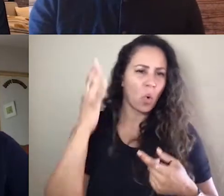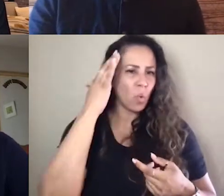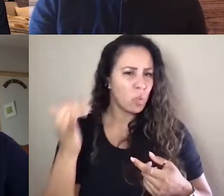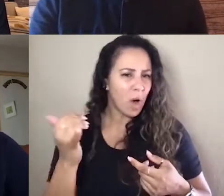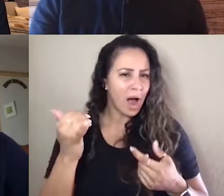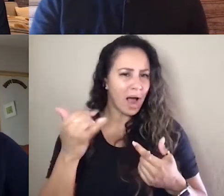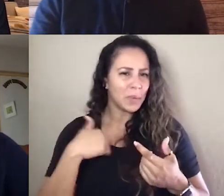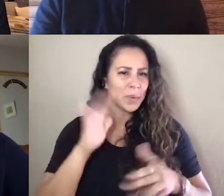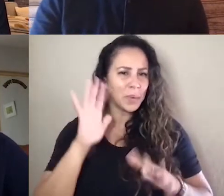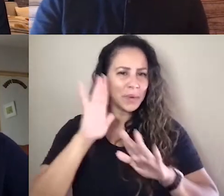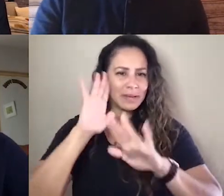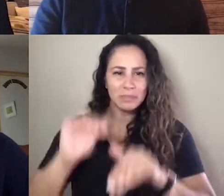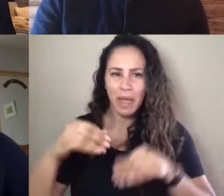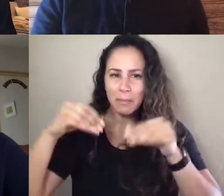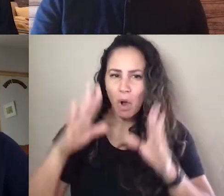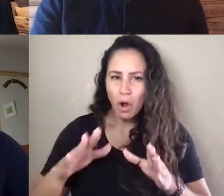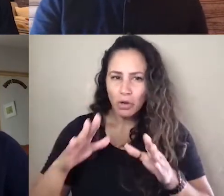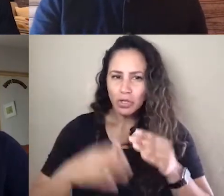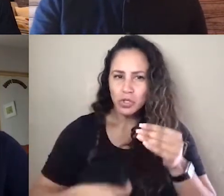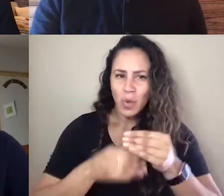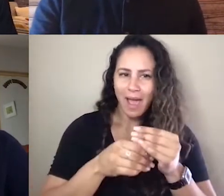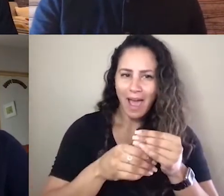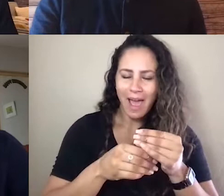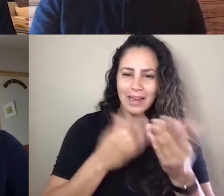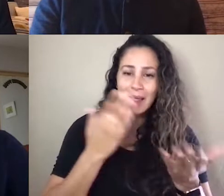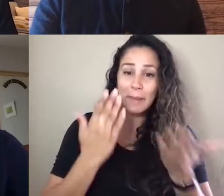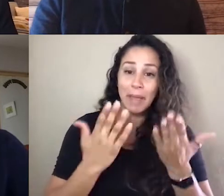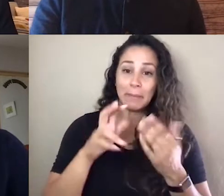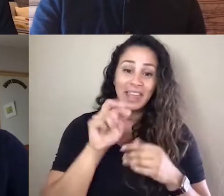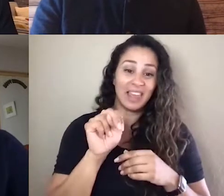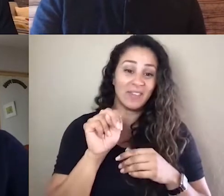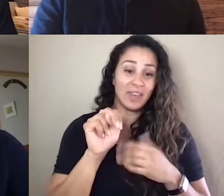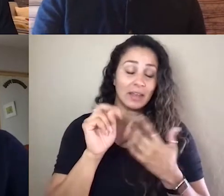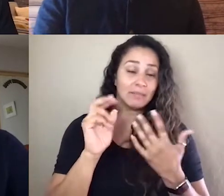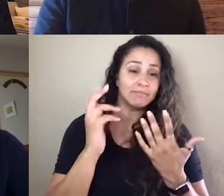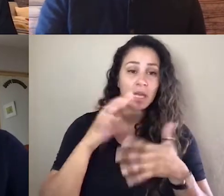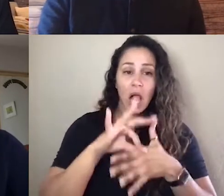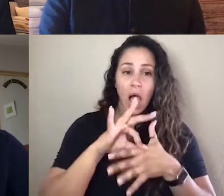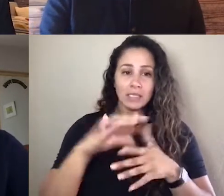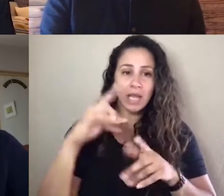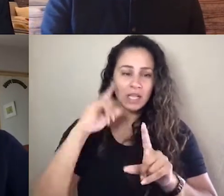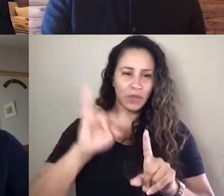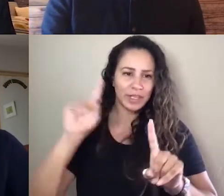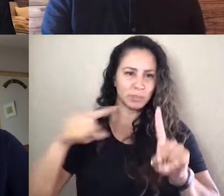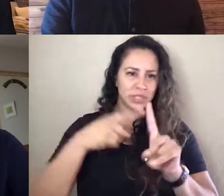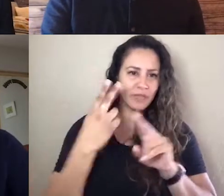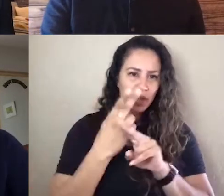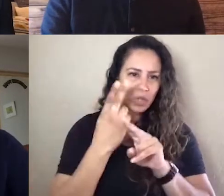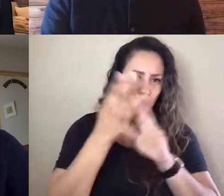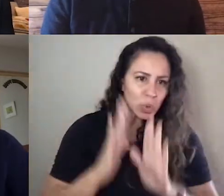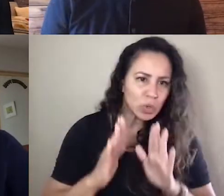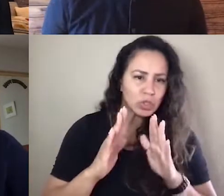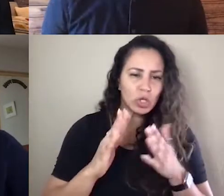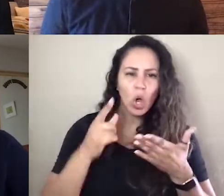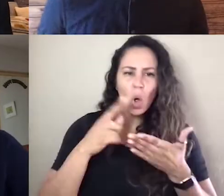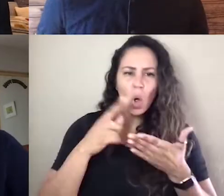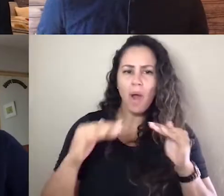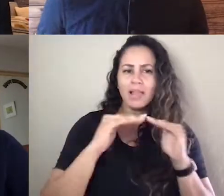MARKETER TO ADD TO THIS CLASS, AND MAYBE CONTEXTUALLY FOR THIS PARTICULAR USER WHAT LEVEL OF EXPERIENCE YOUR